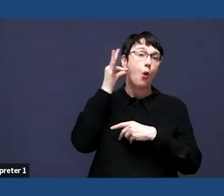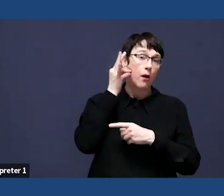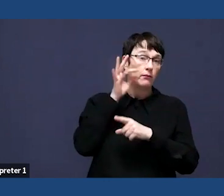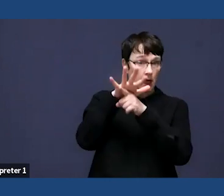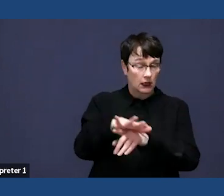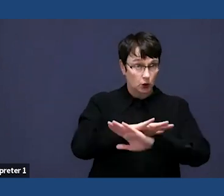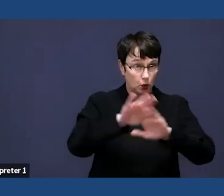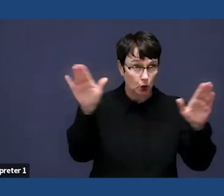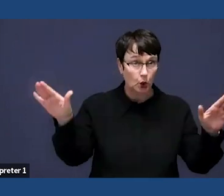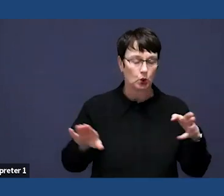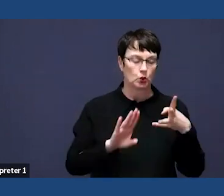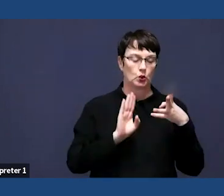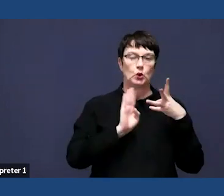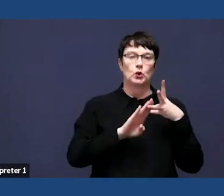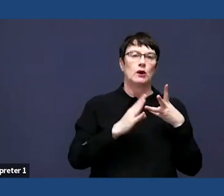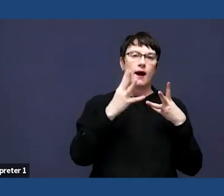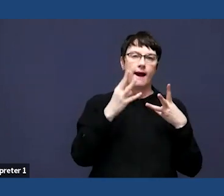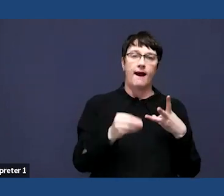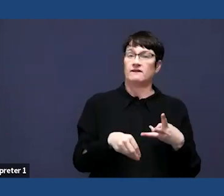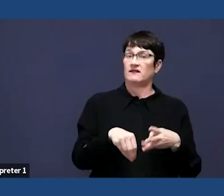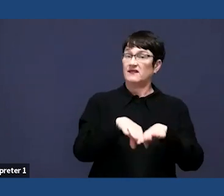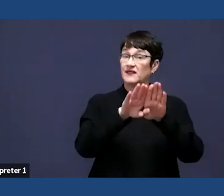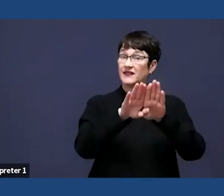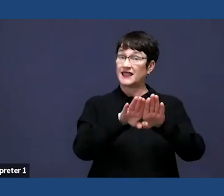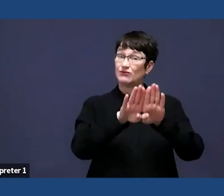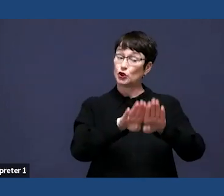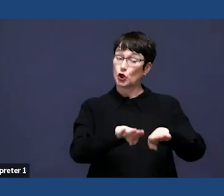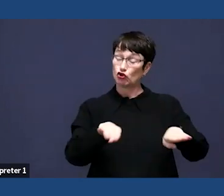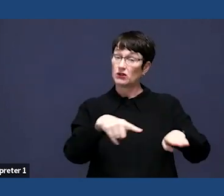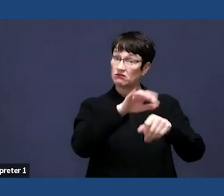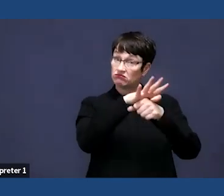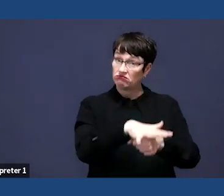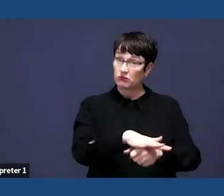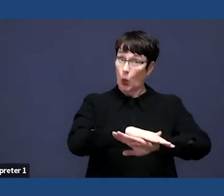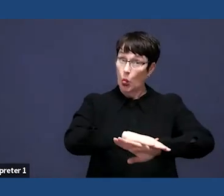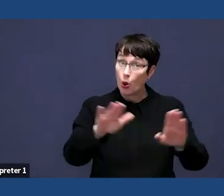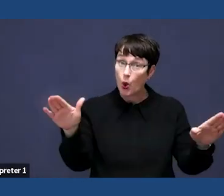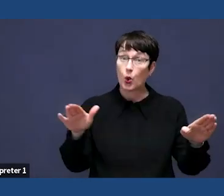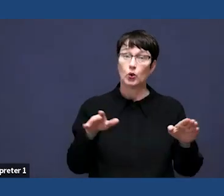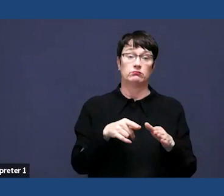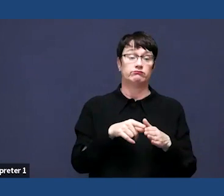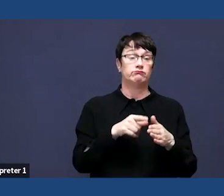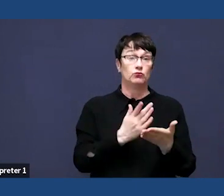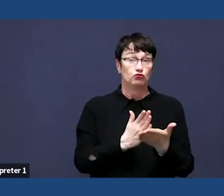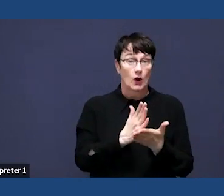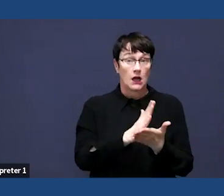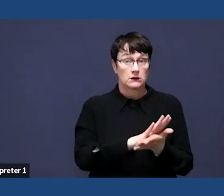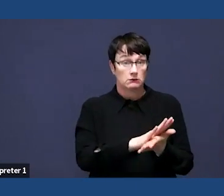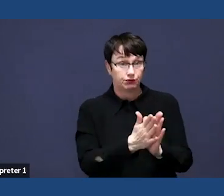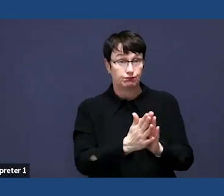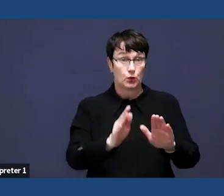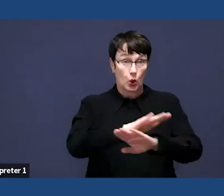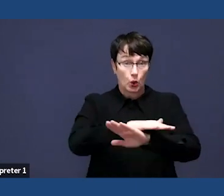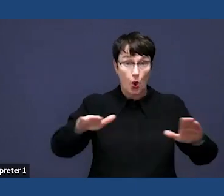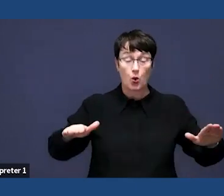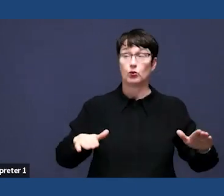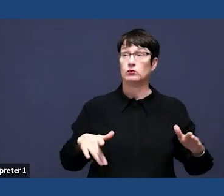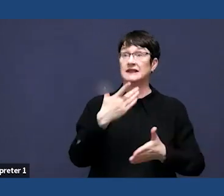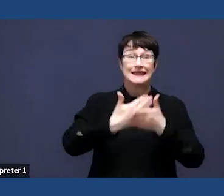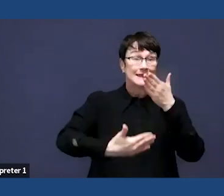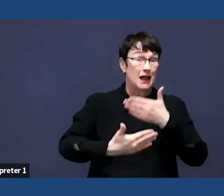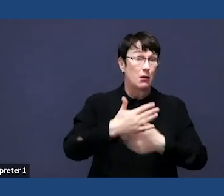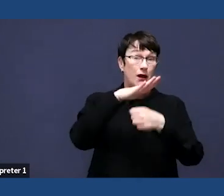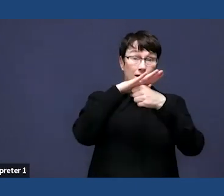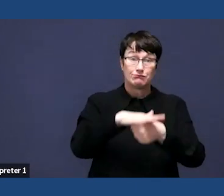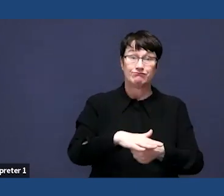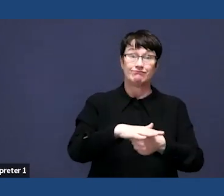have made significant contributions to help us see those groups, how we react to the different